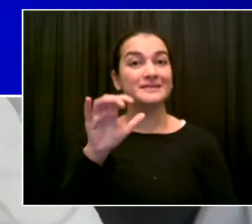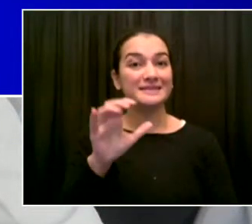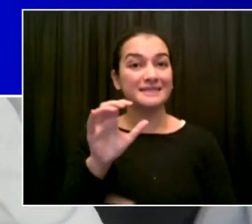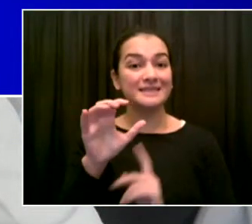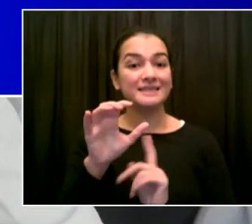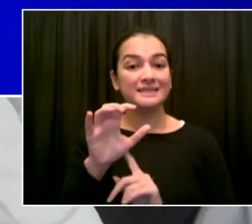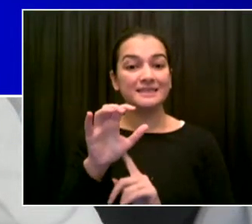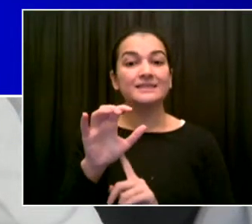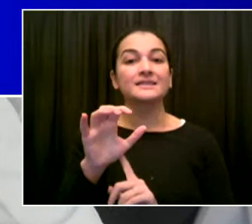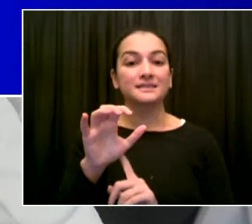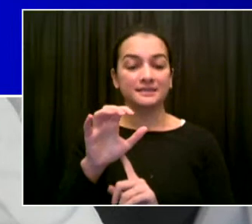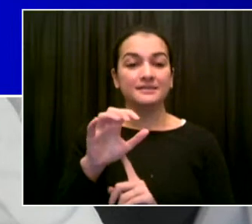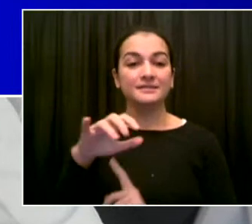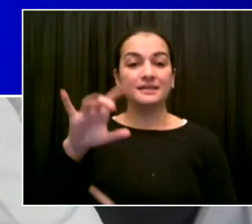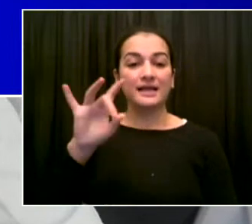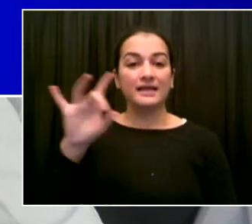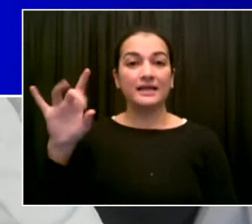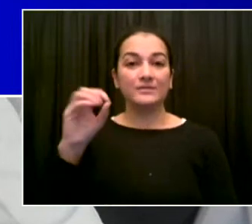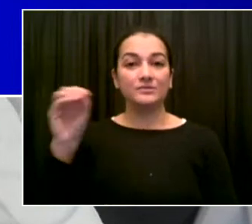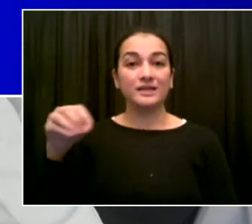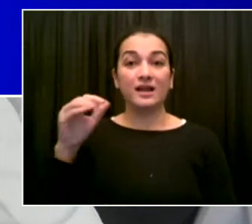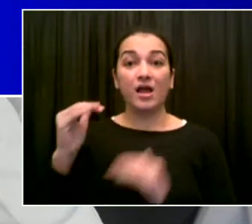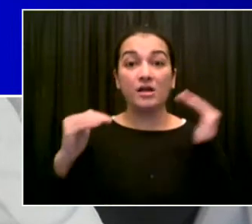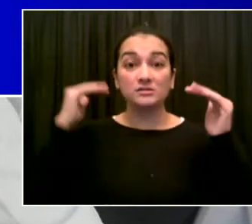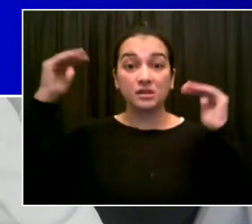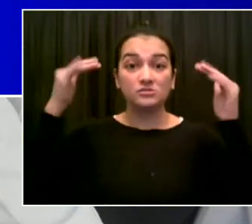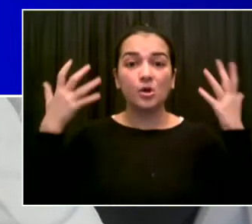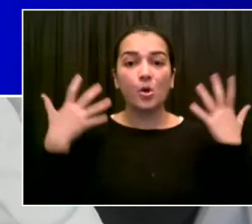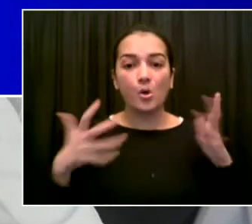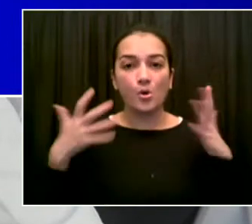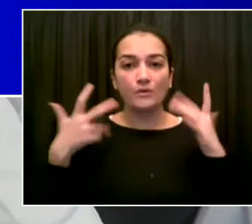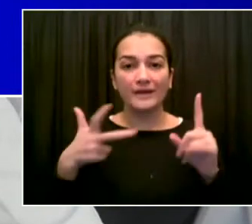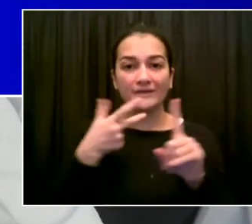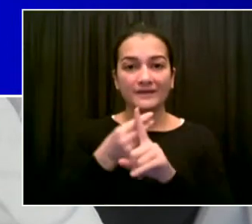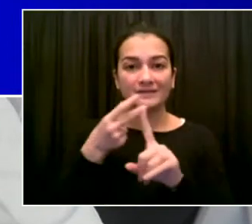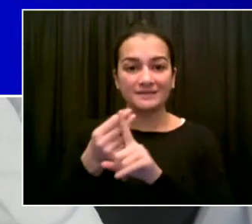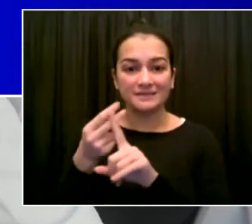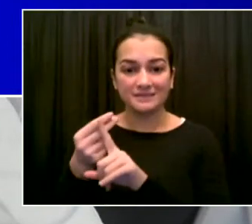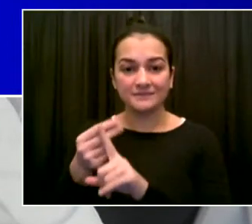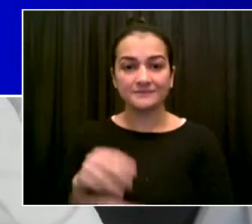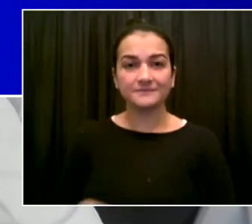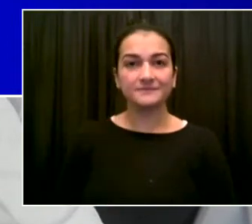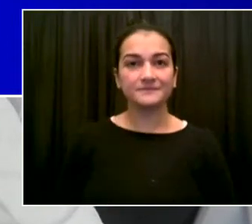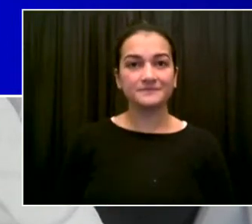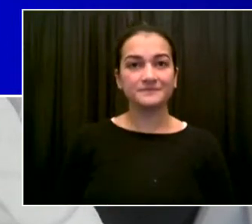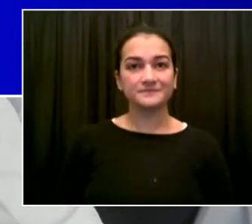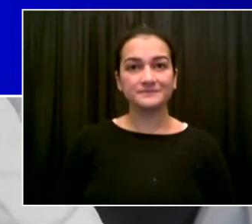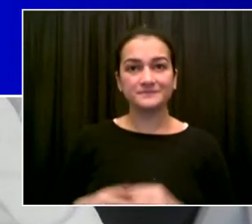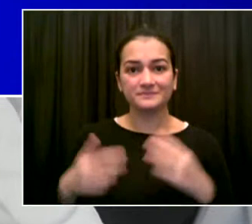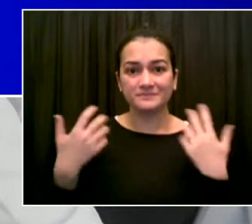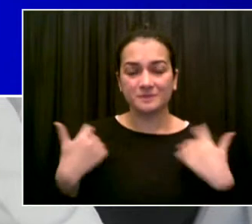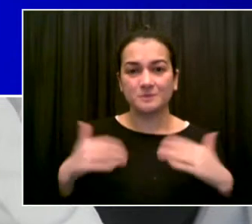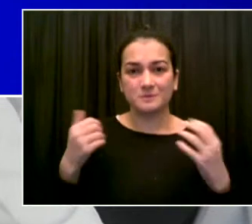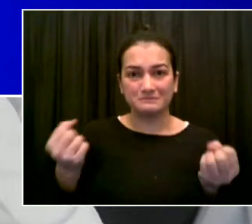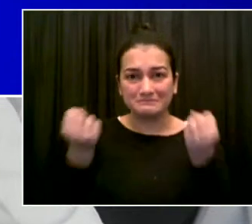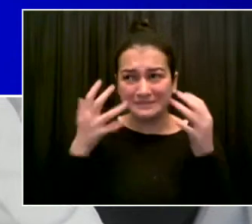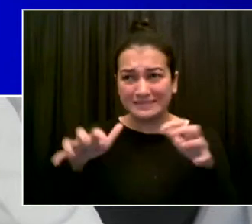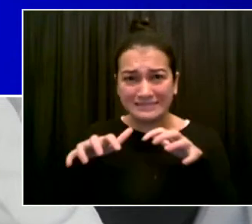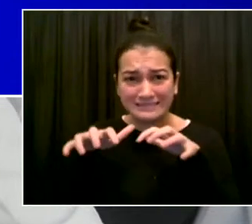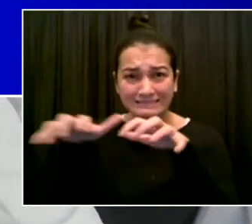AS OF TODAY, 88% OF NEW 5n66YORK CITY 'S ADULTS HAVE HAD AT LEAST ONE DOSE OF THE VACCINE. A STAGGERING